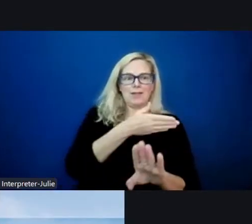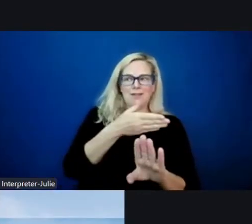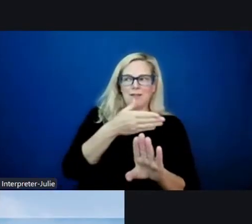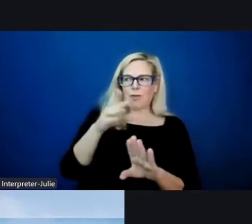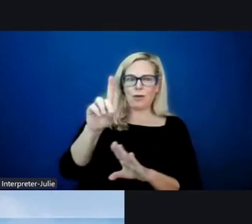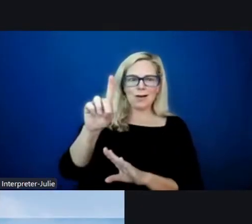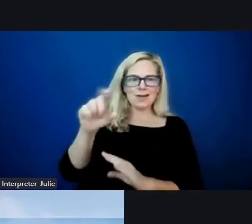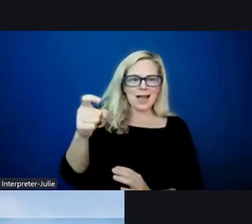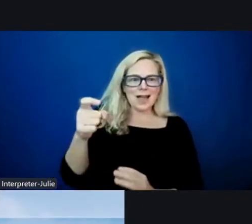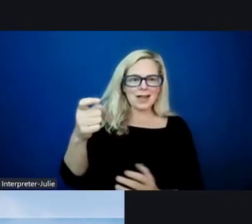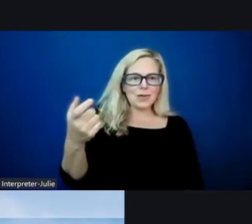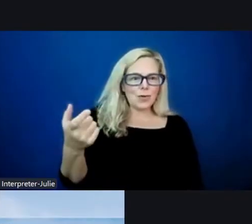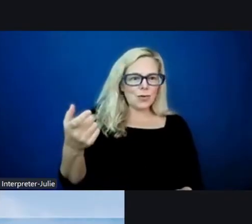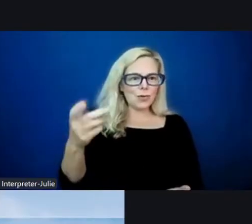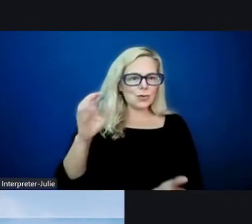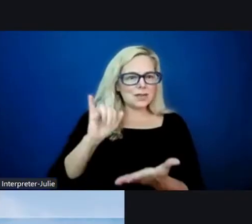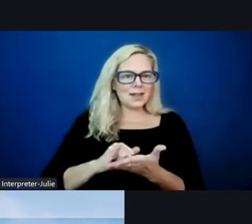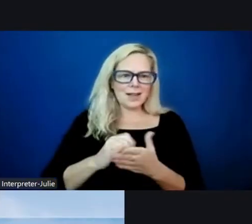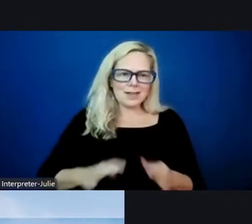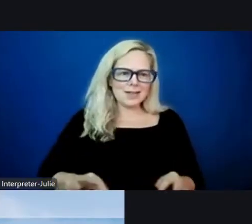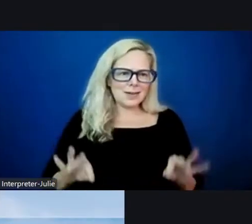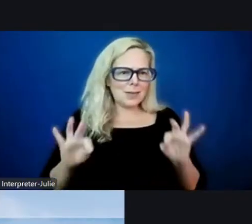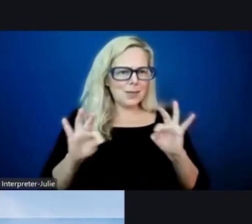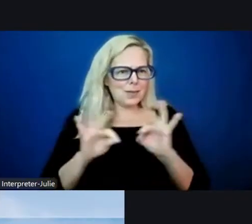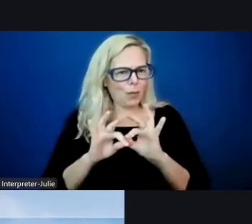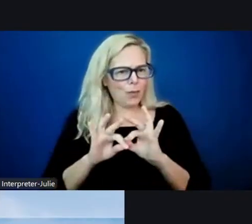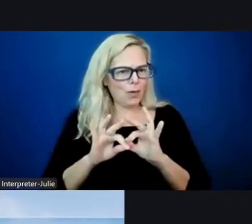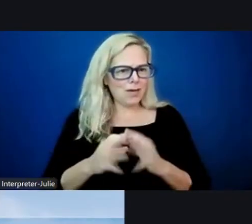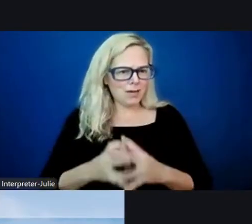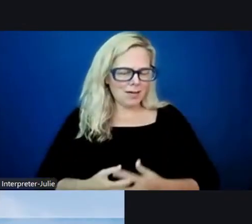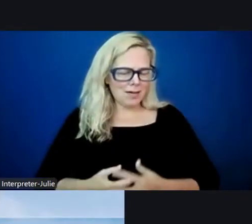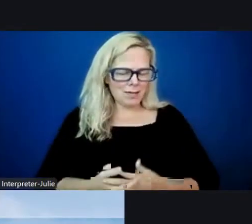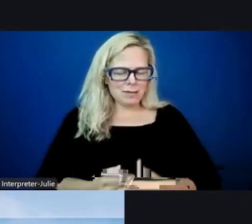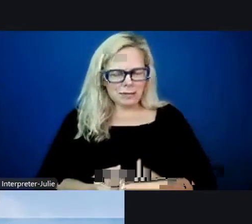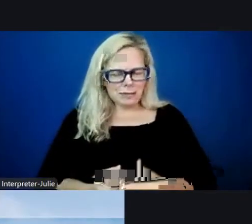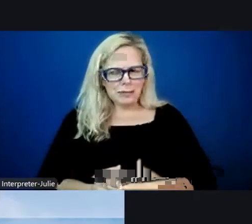really important as far as just having been around